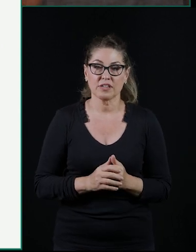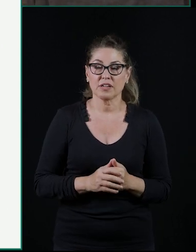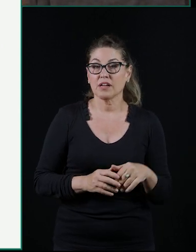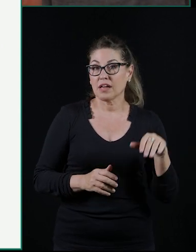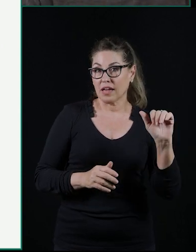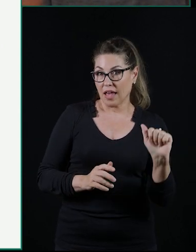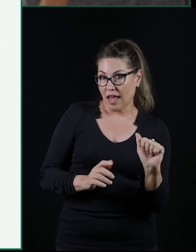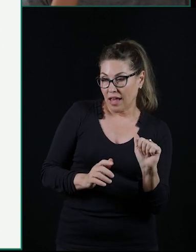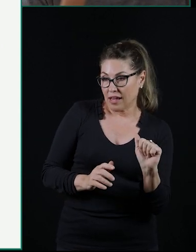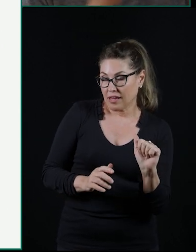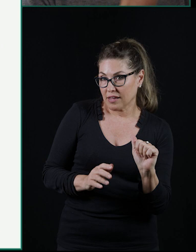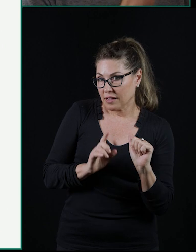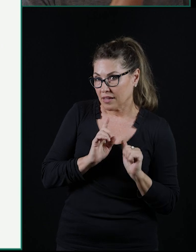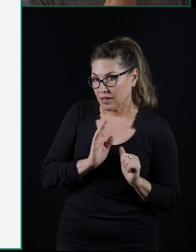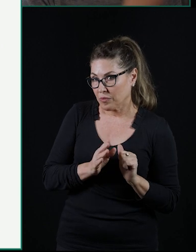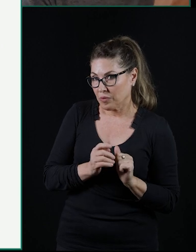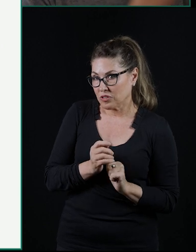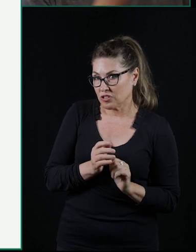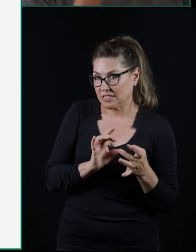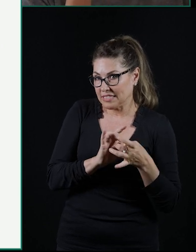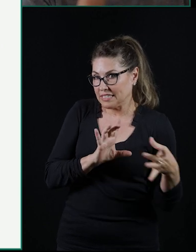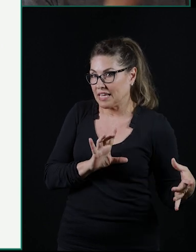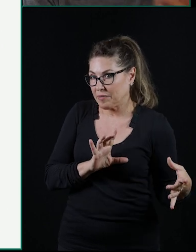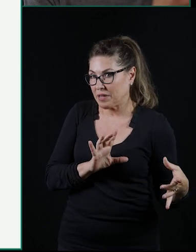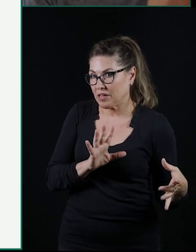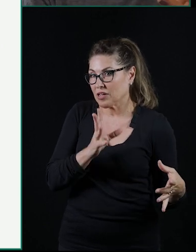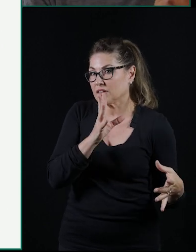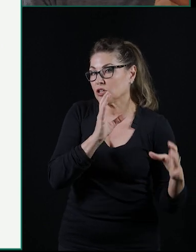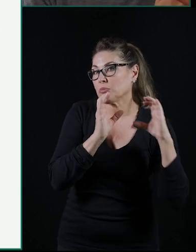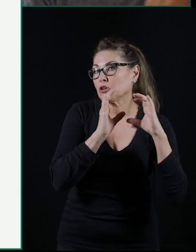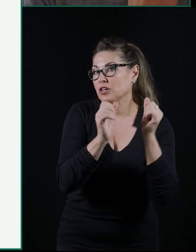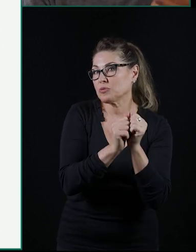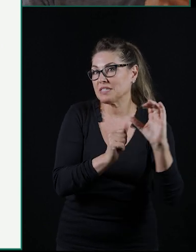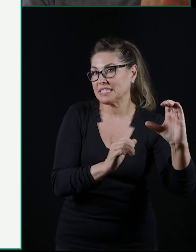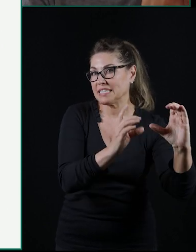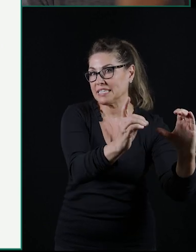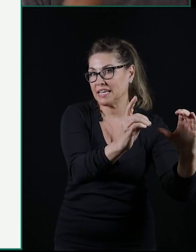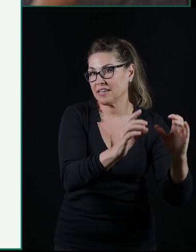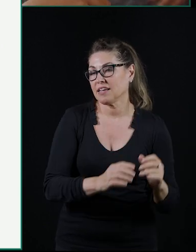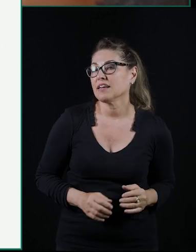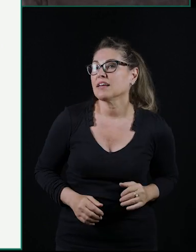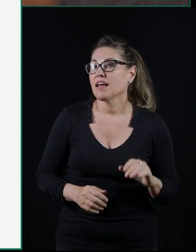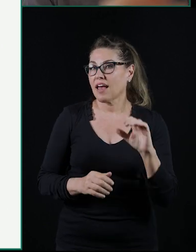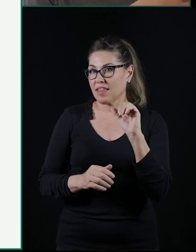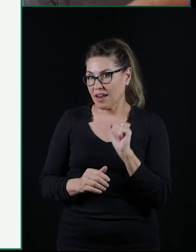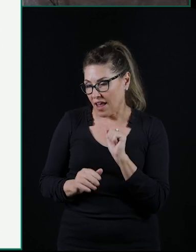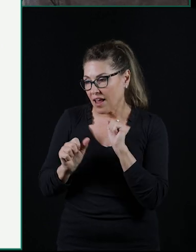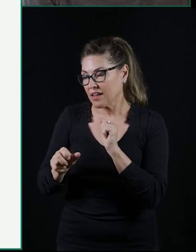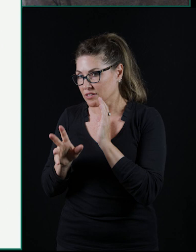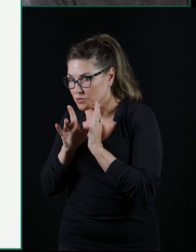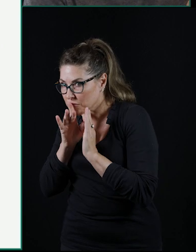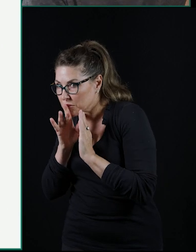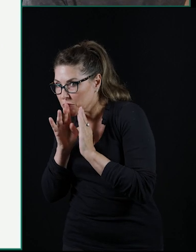A word just simple disable communication to C and D and this way A can just whisper to B